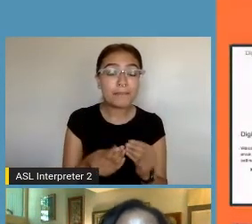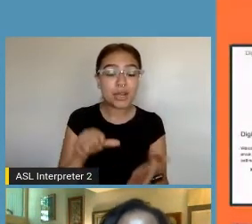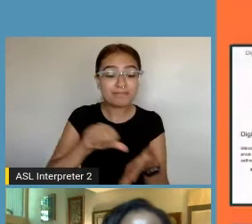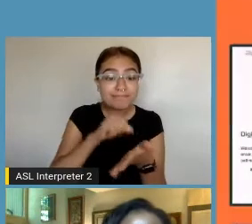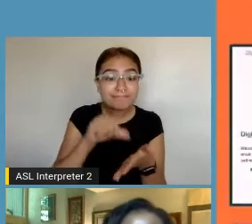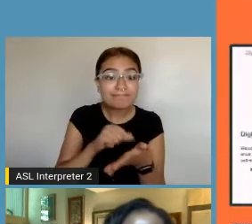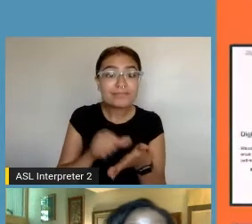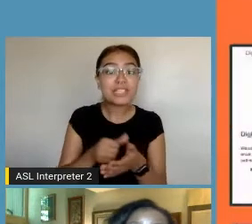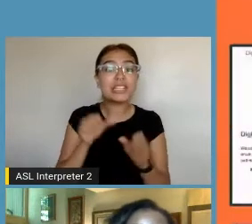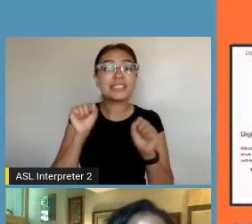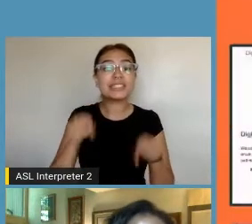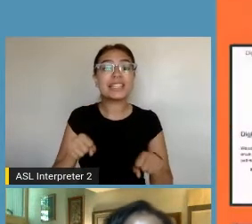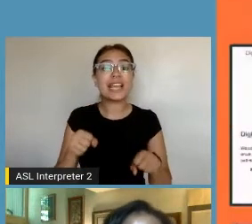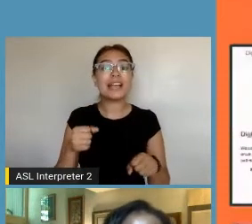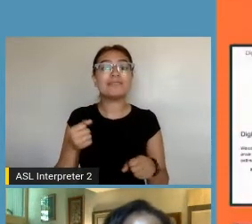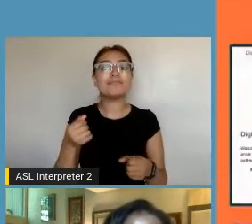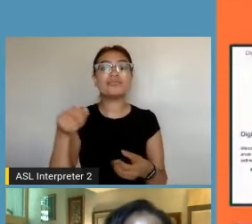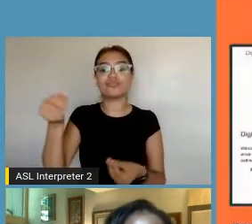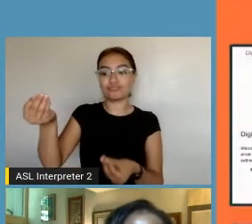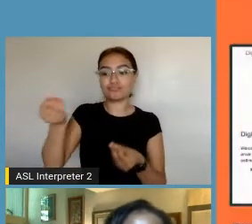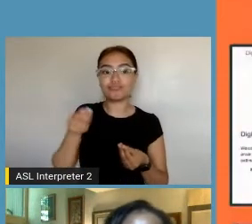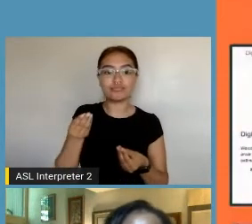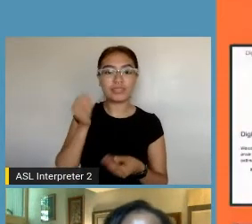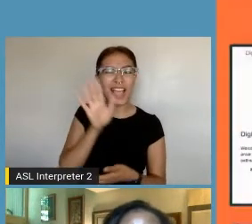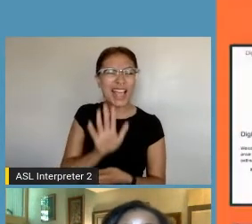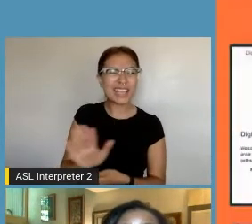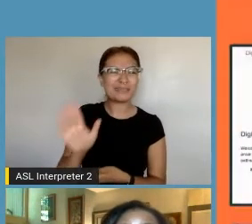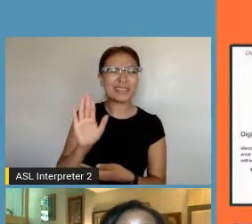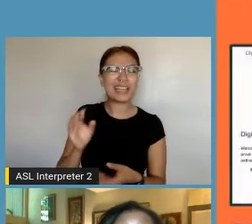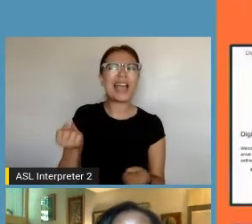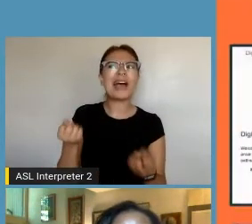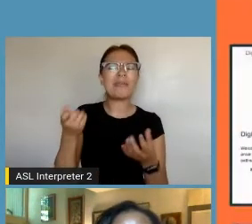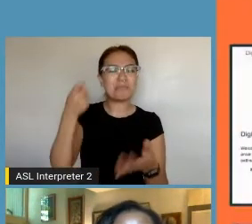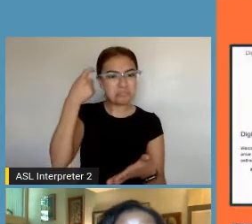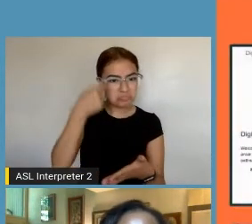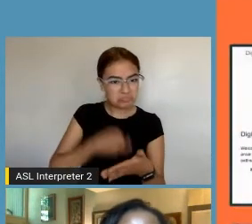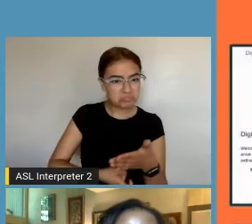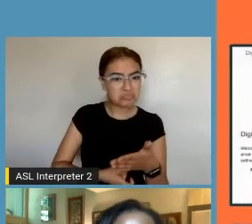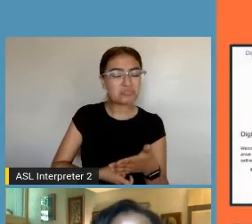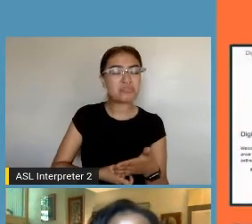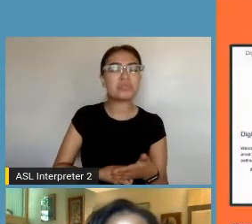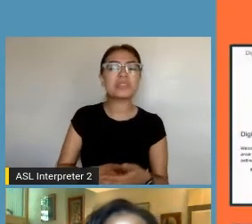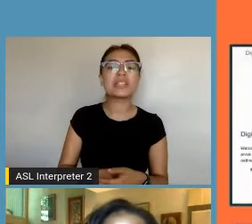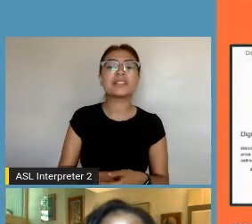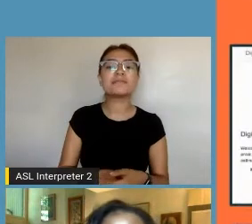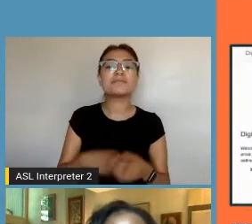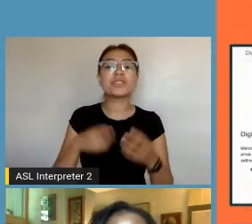estimate of how much this will cost you, there's a breakdown of processes to be performed,